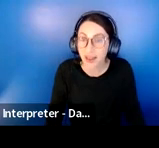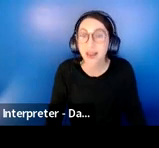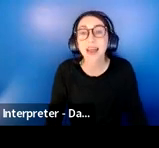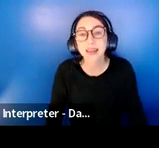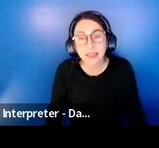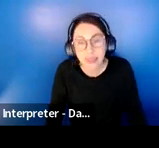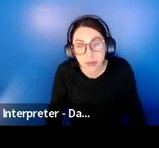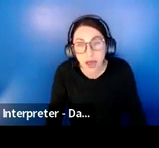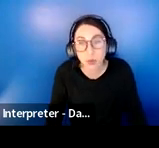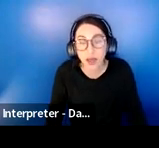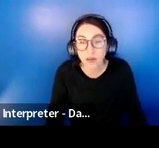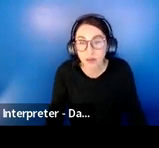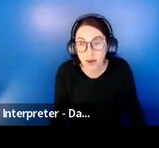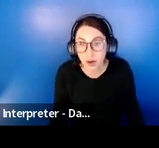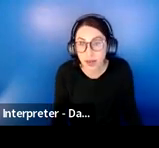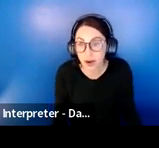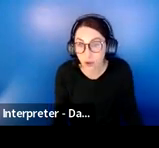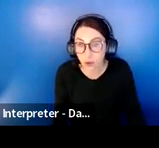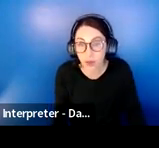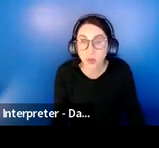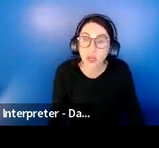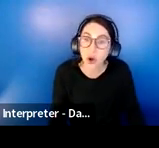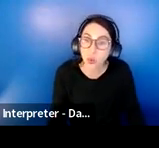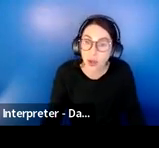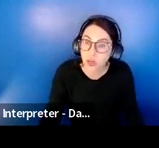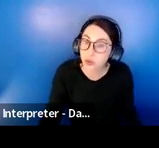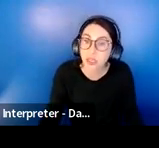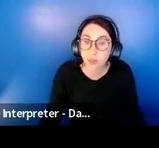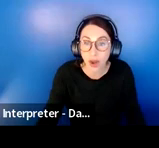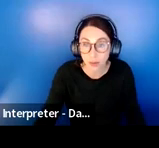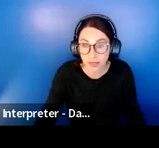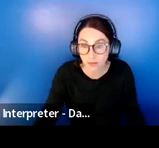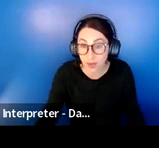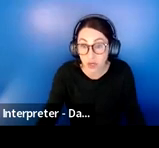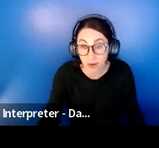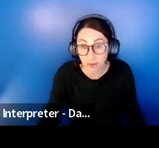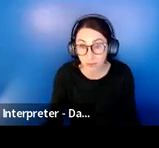And at the same time we have to be very careful because we don't want to spread misinformation.